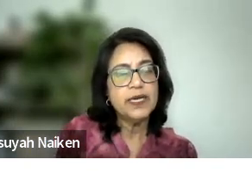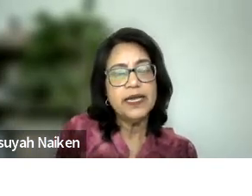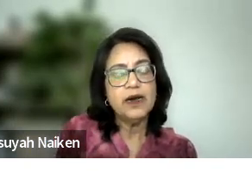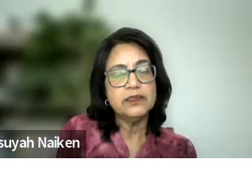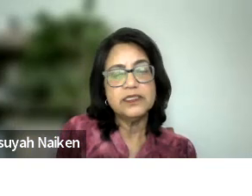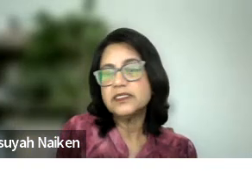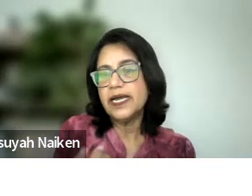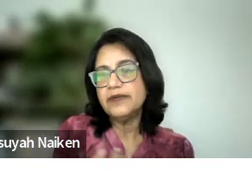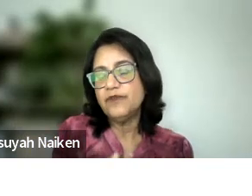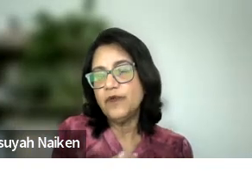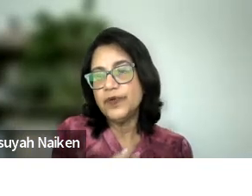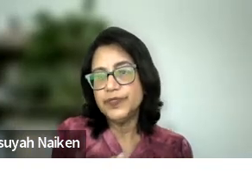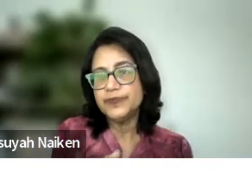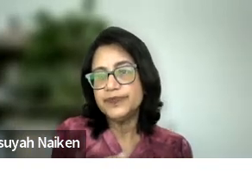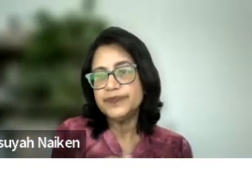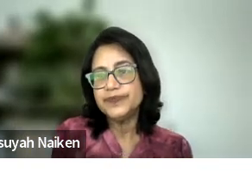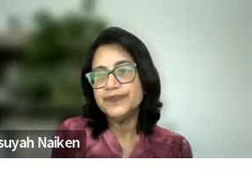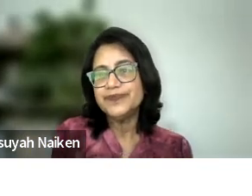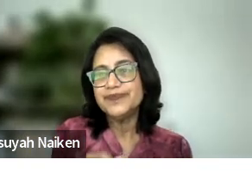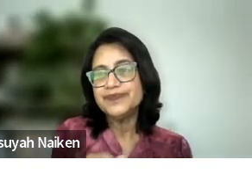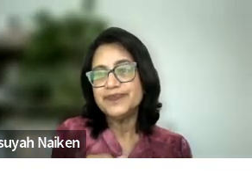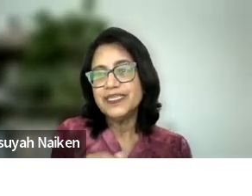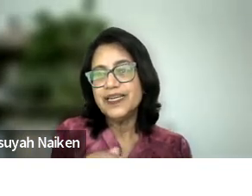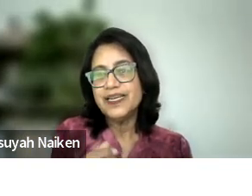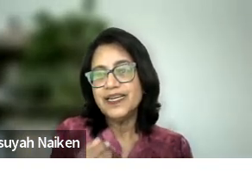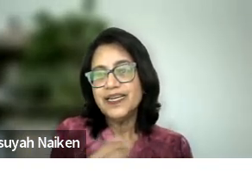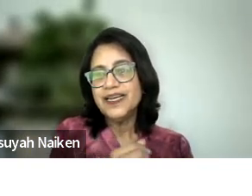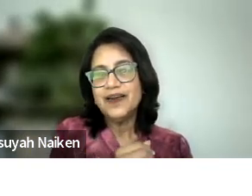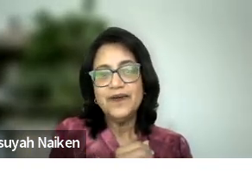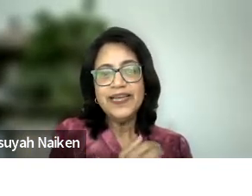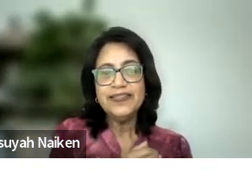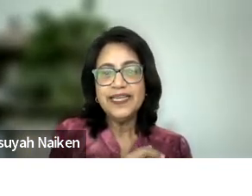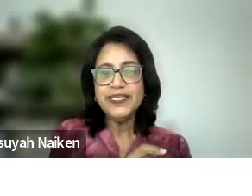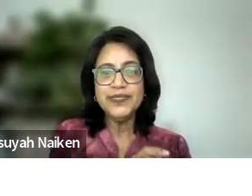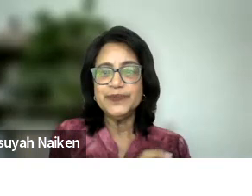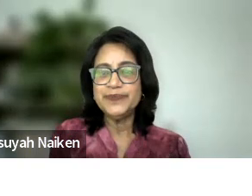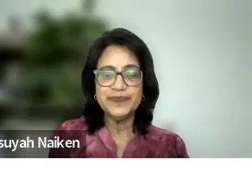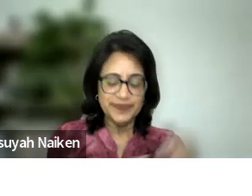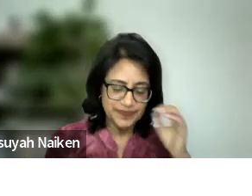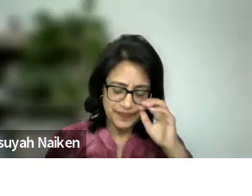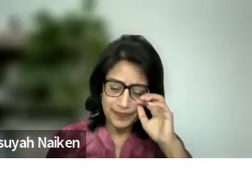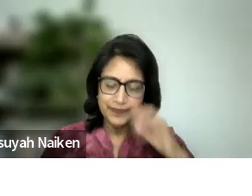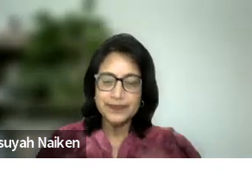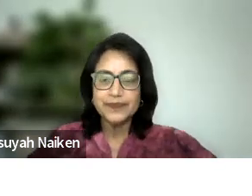So there are a couple of resources out here that might be helpful in terms of just kind of you know, just increasing knowledge around awareness around Asians with disabilities. And the three of them are there on the slide for you. All right.